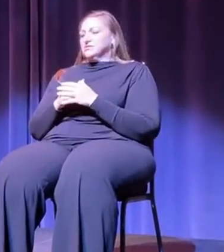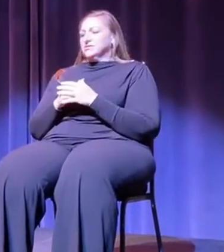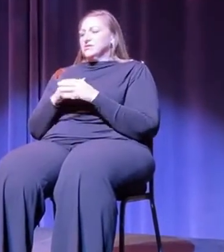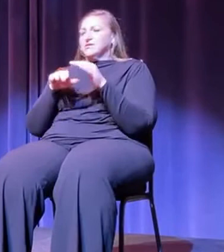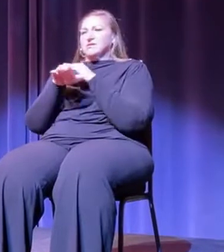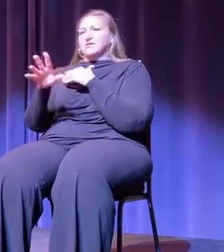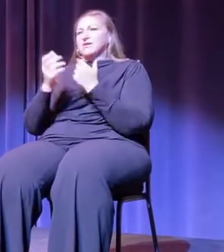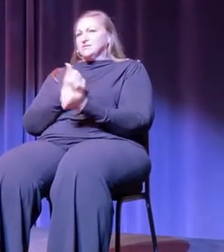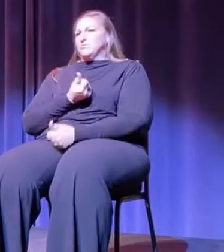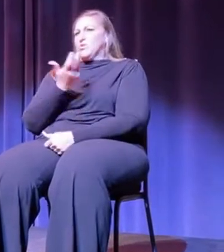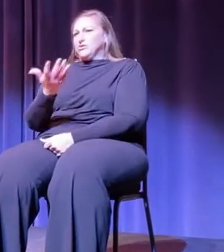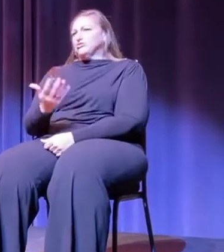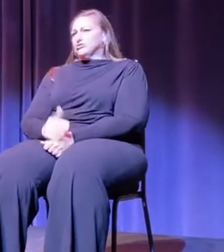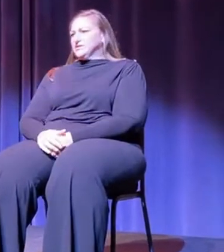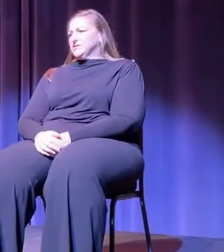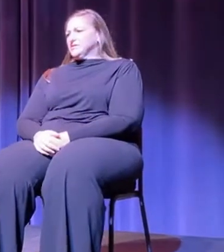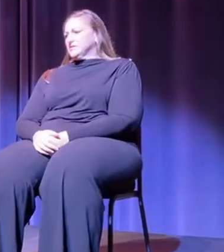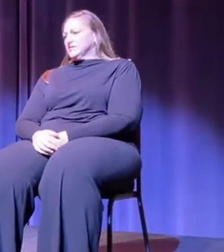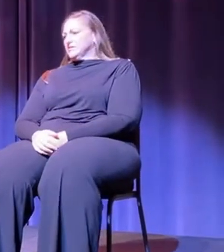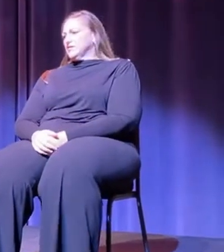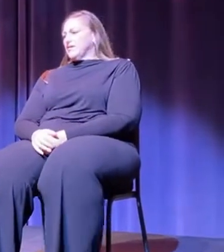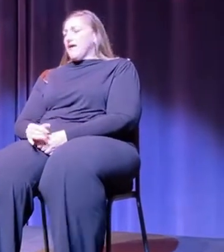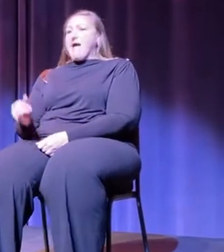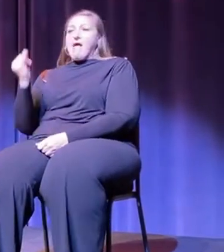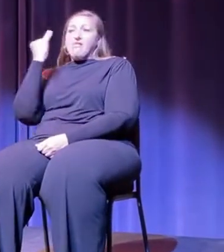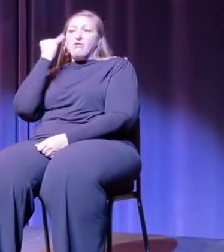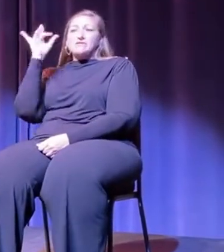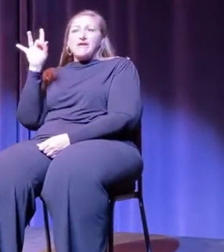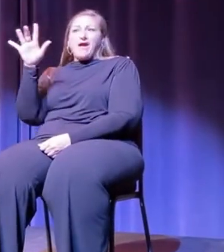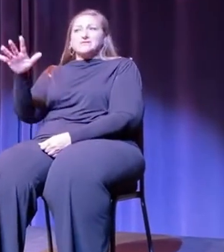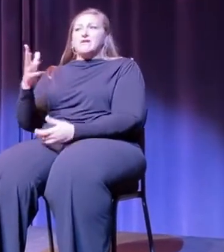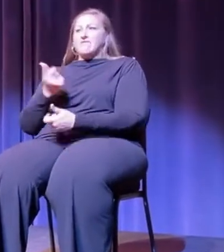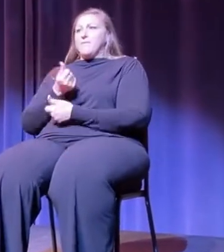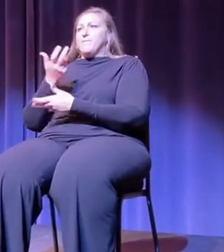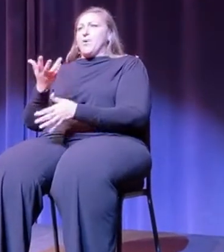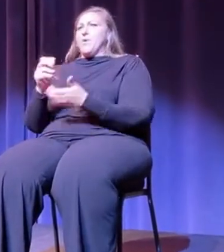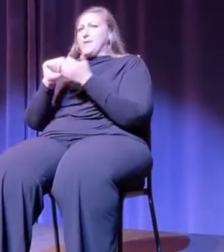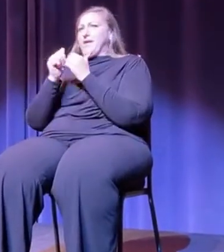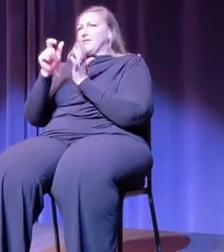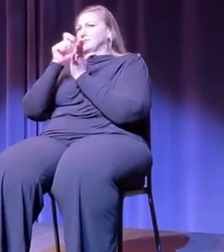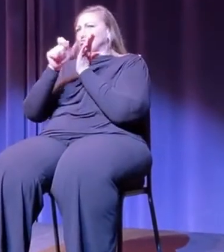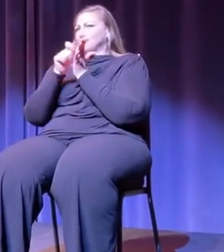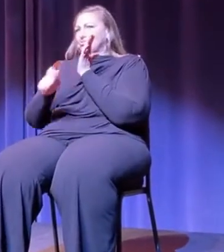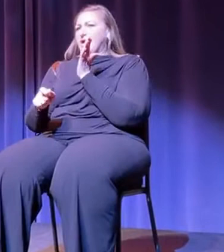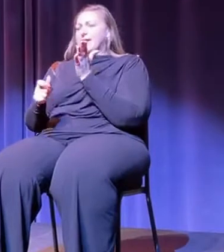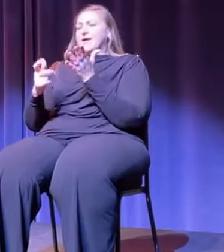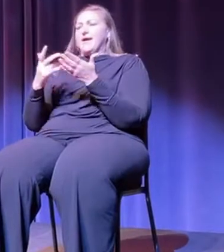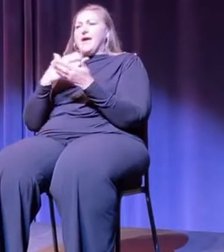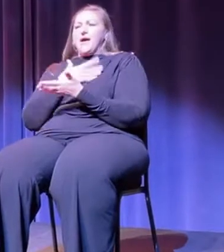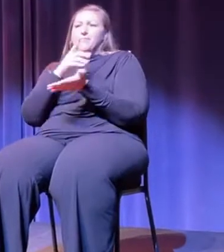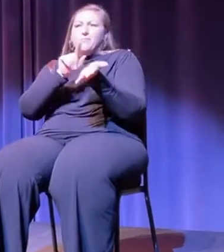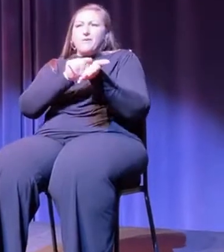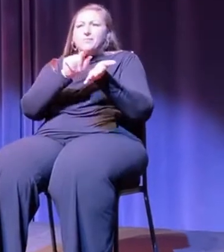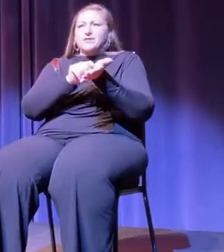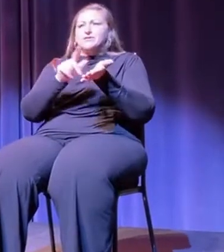and there's this idea of what a poem is and how to write it, right? How to be published, how to have your first book